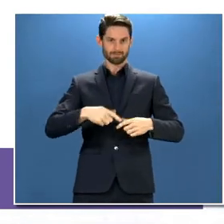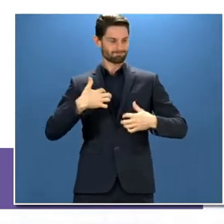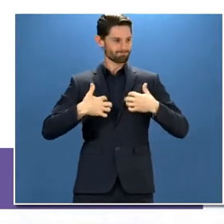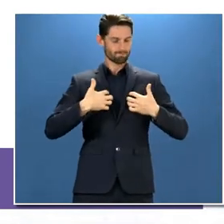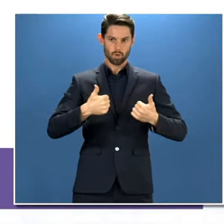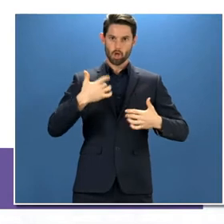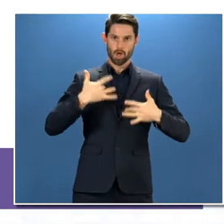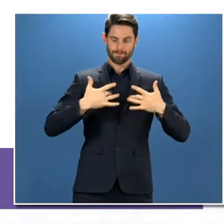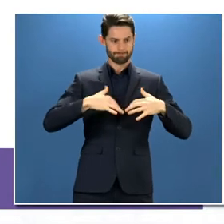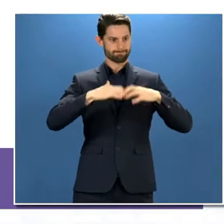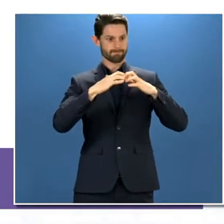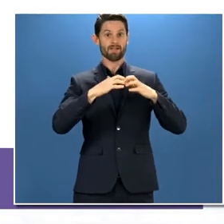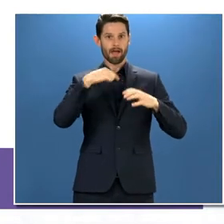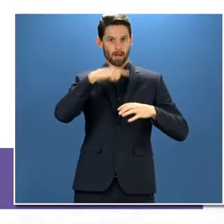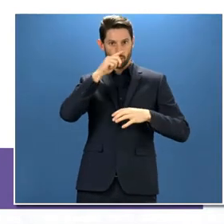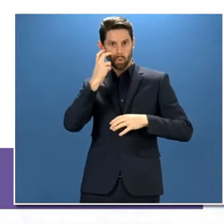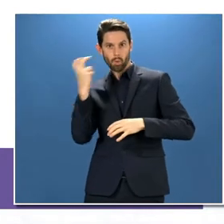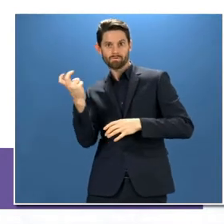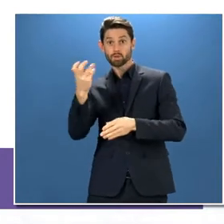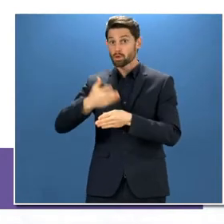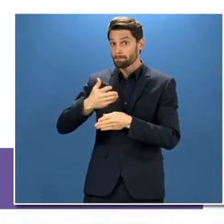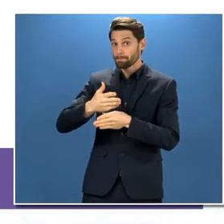And not just seek a job, but a good job.